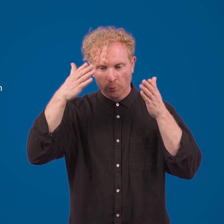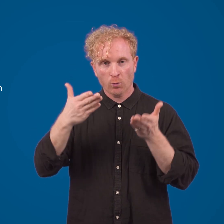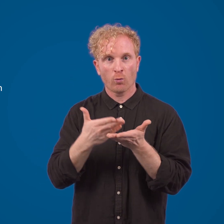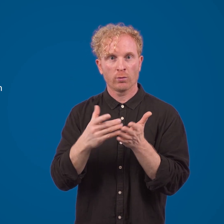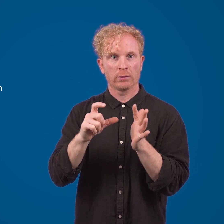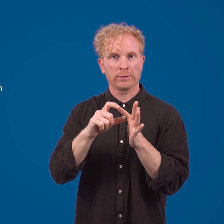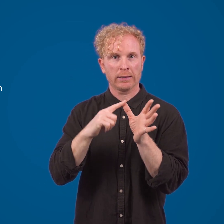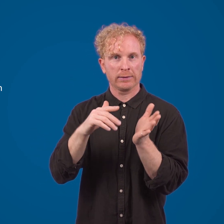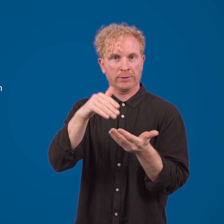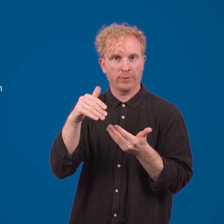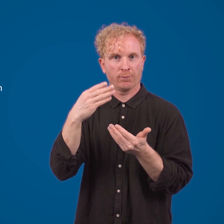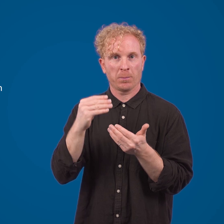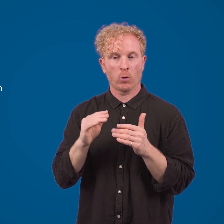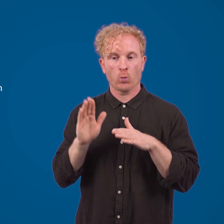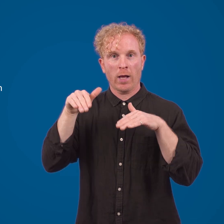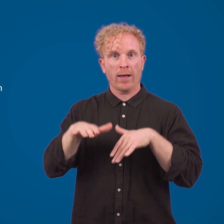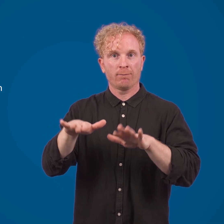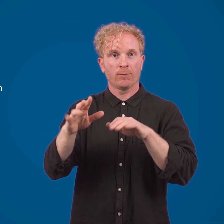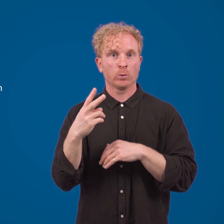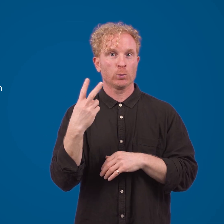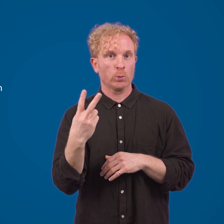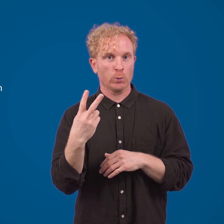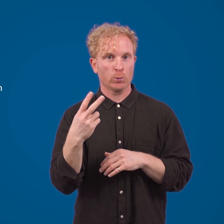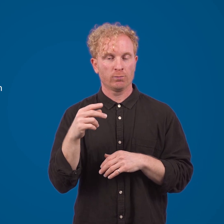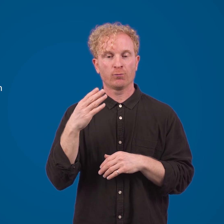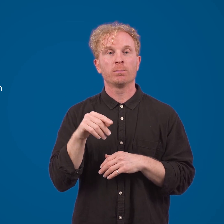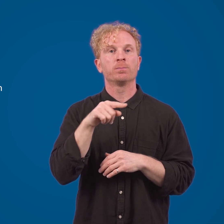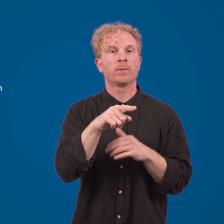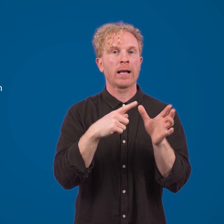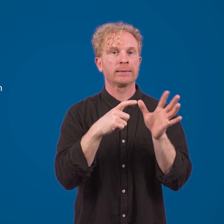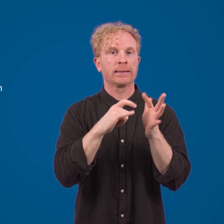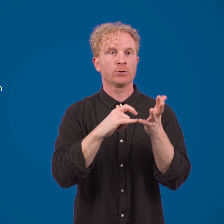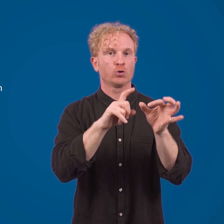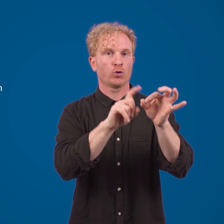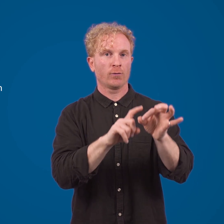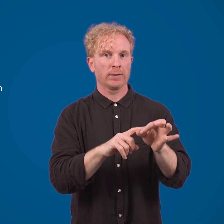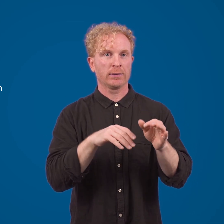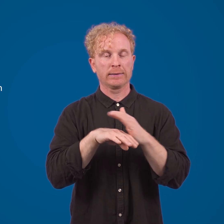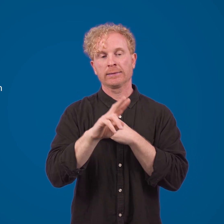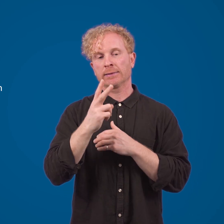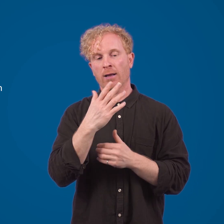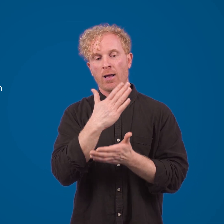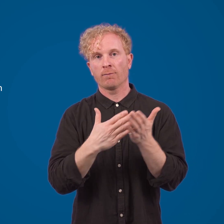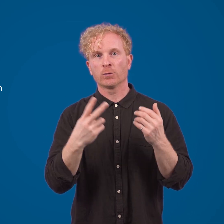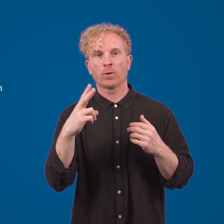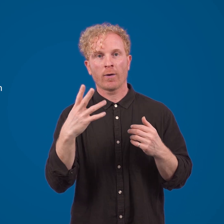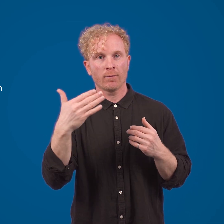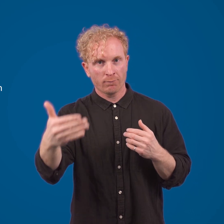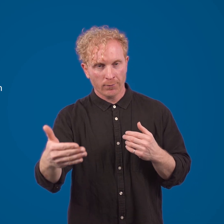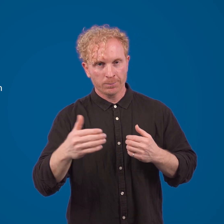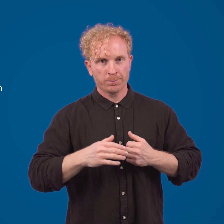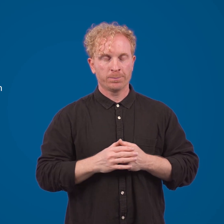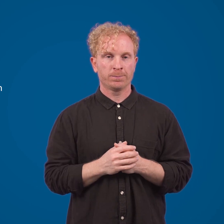using data collected from Wave 2 of the ADS Survey in the second half of 2025.